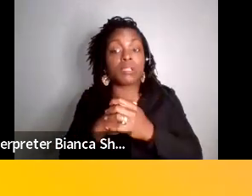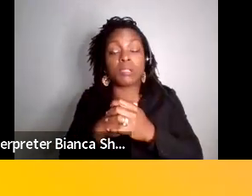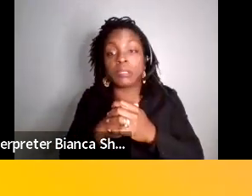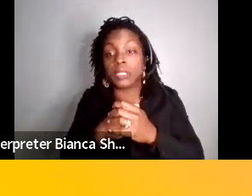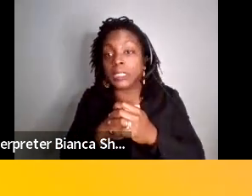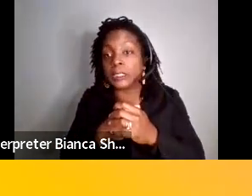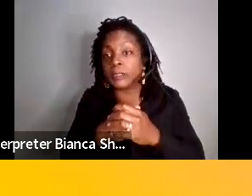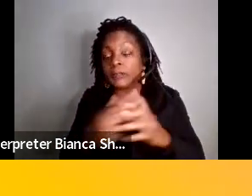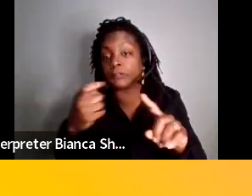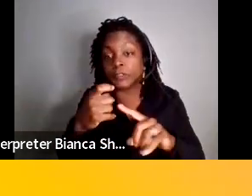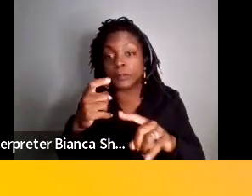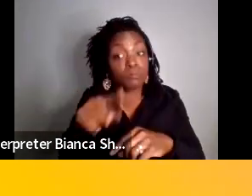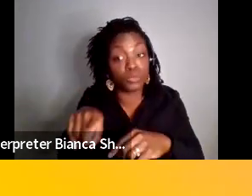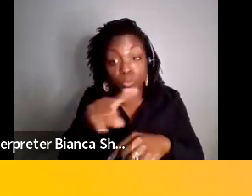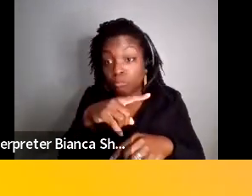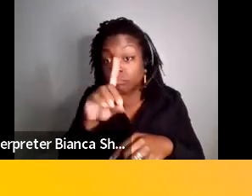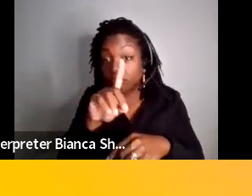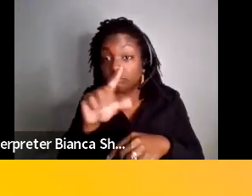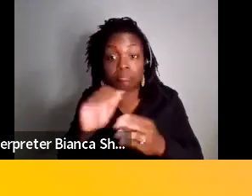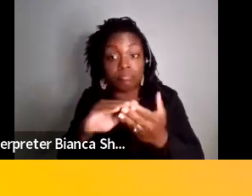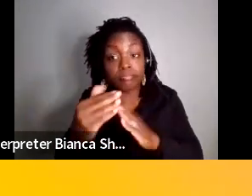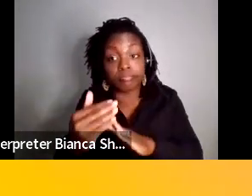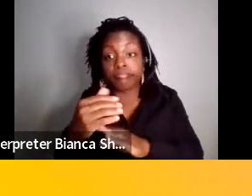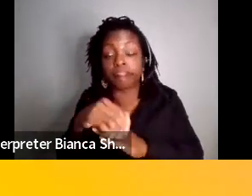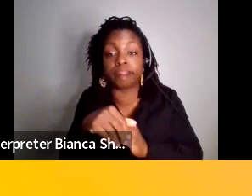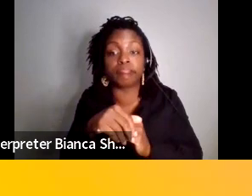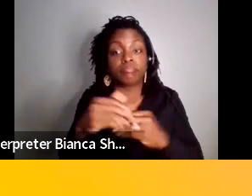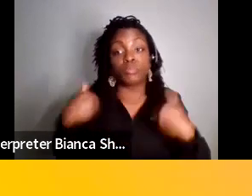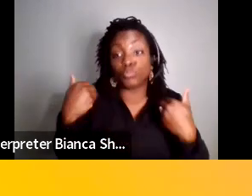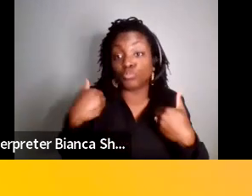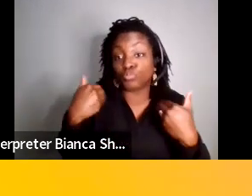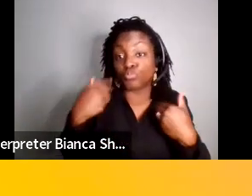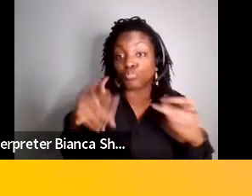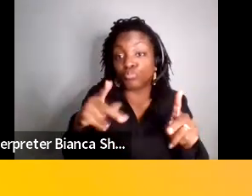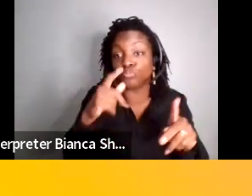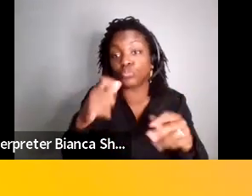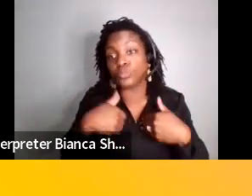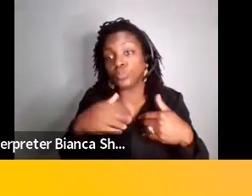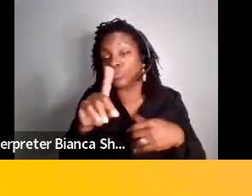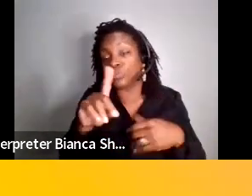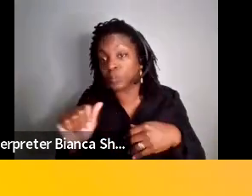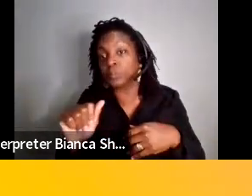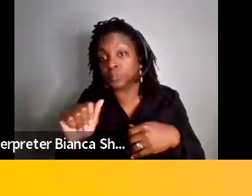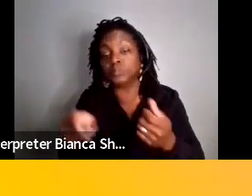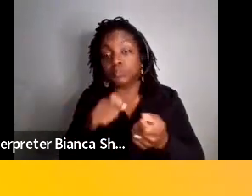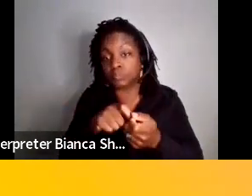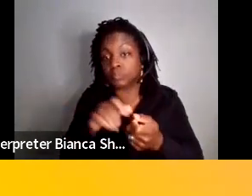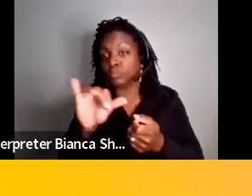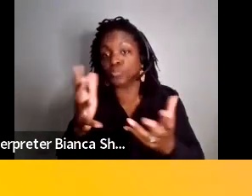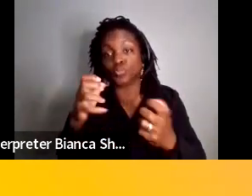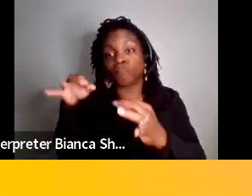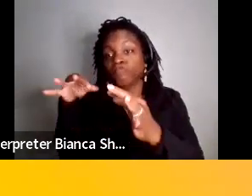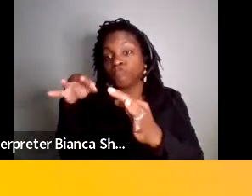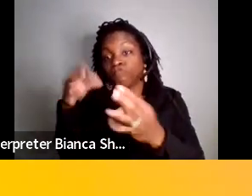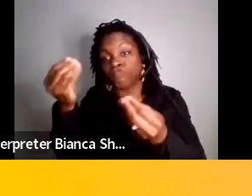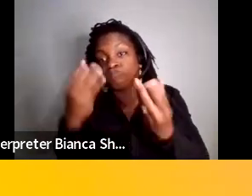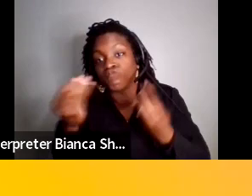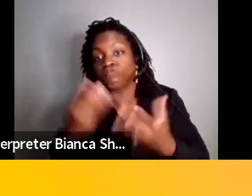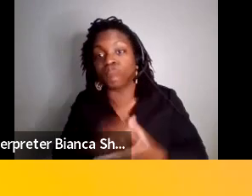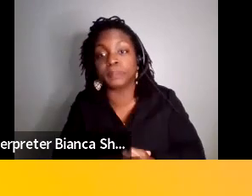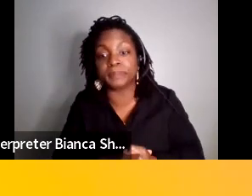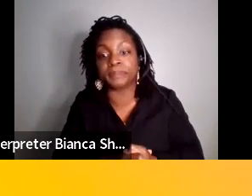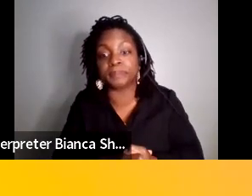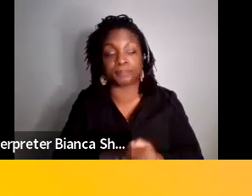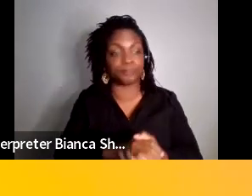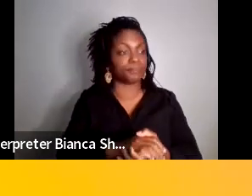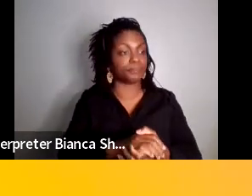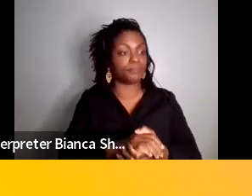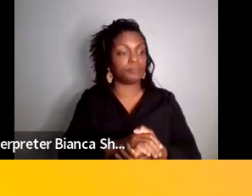They just disability community, and from youth, with disabilities in particular, Nicole, I agree with what Harlan said.